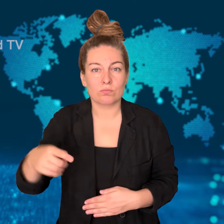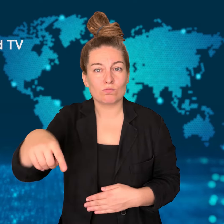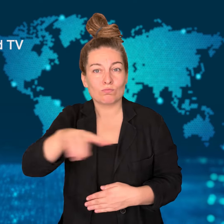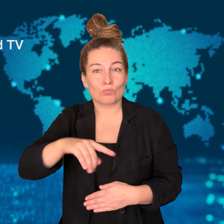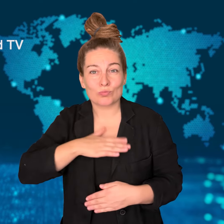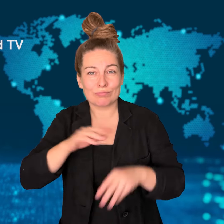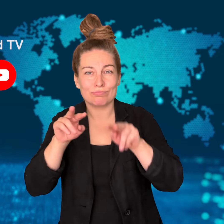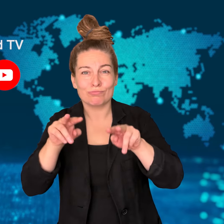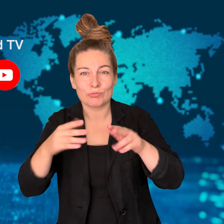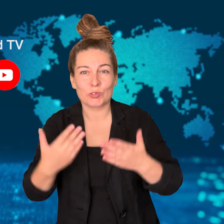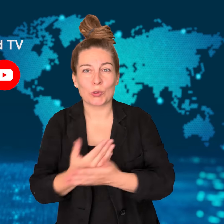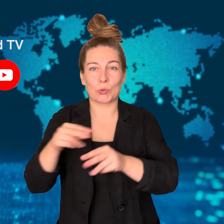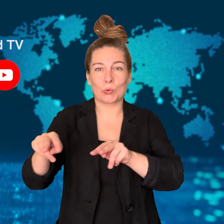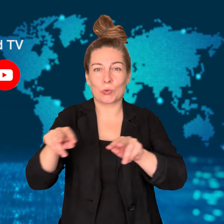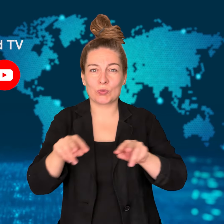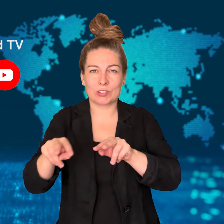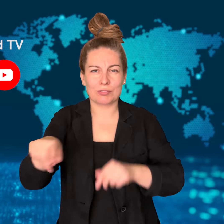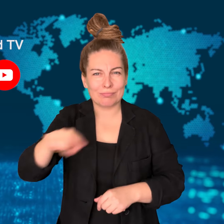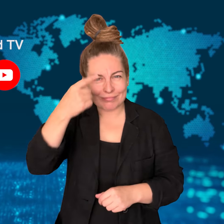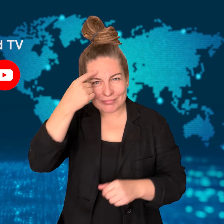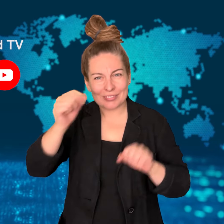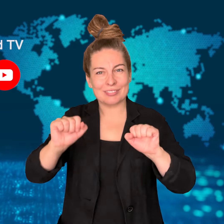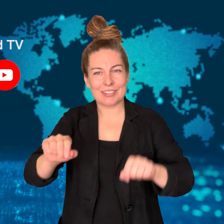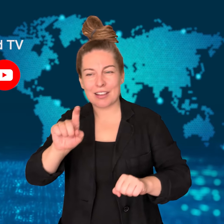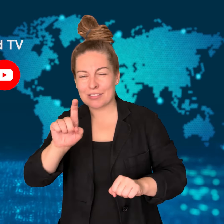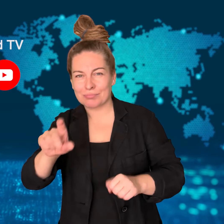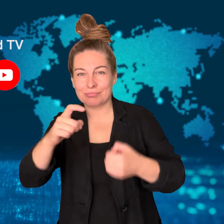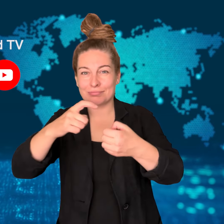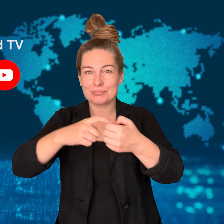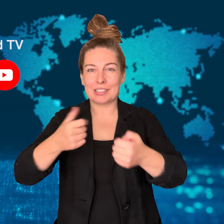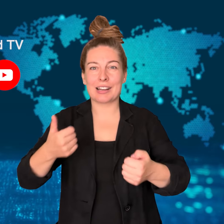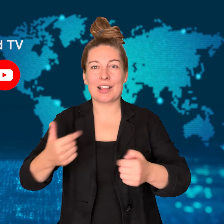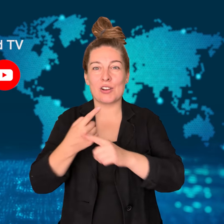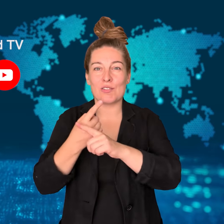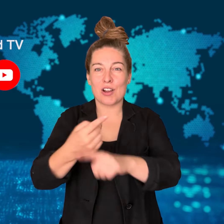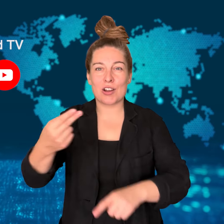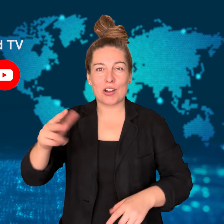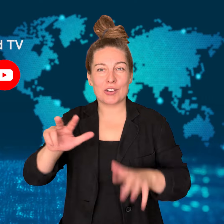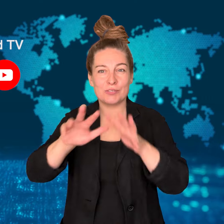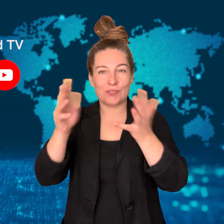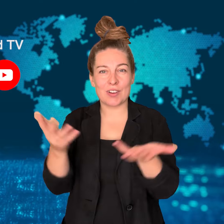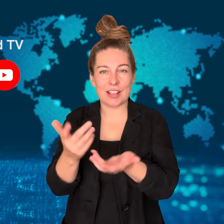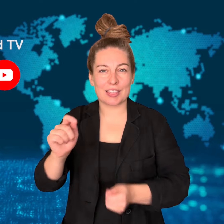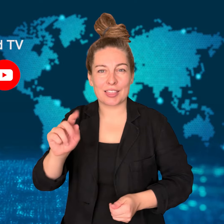Don't forget to subscribe, like, and follow H3 World TV to get new video updates!